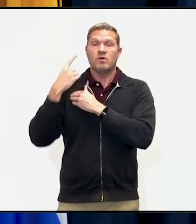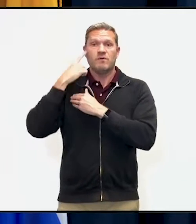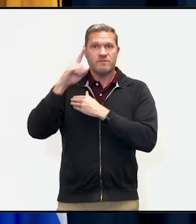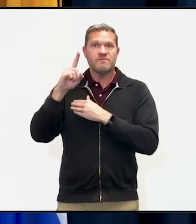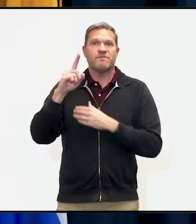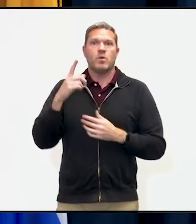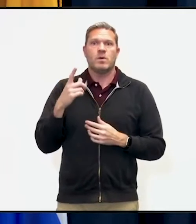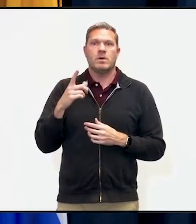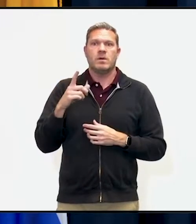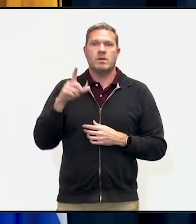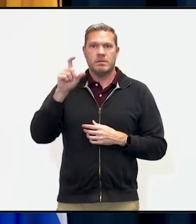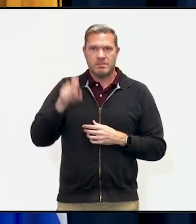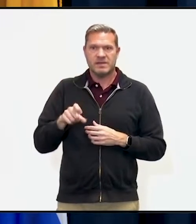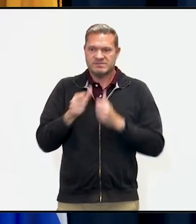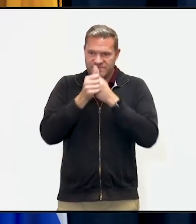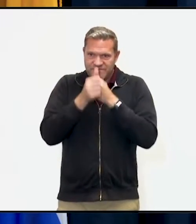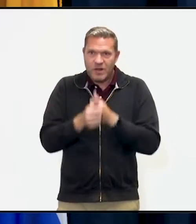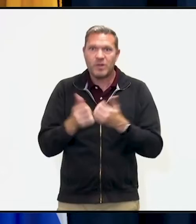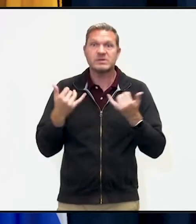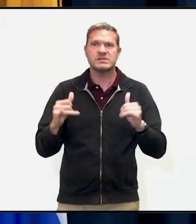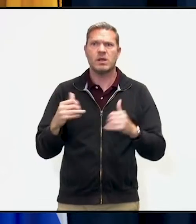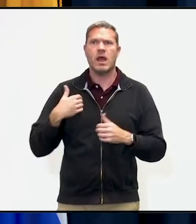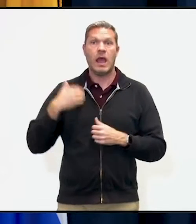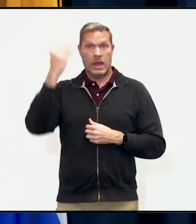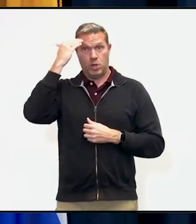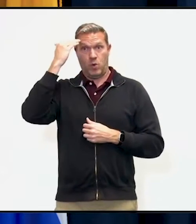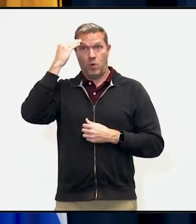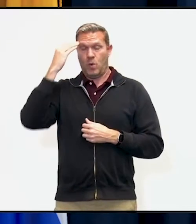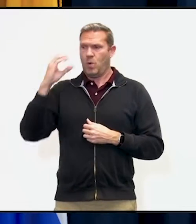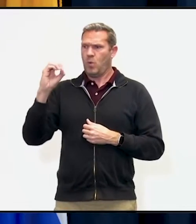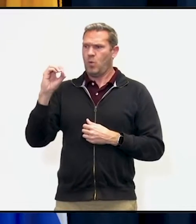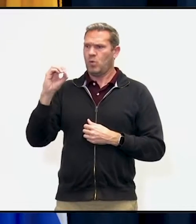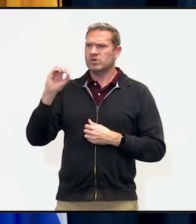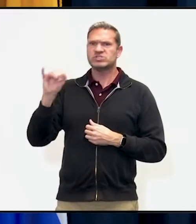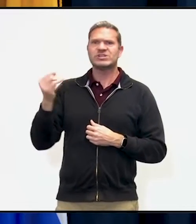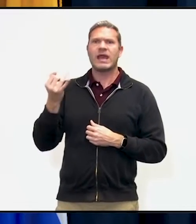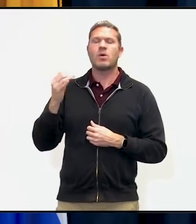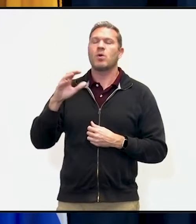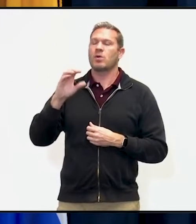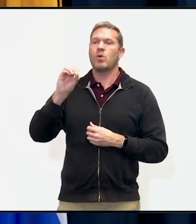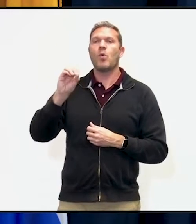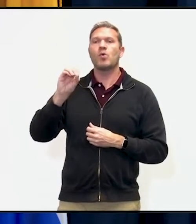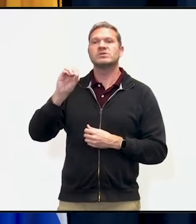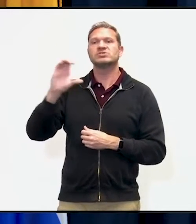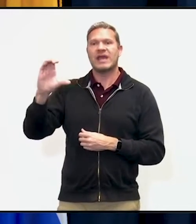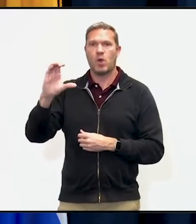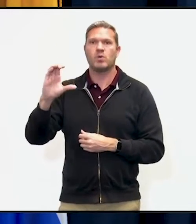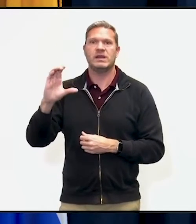I believe Orange county is also opening at around the same time but it's really up to